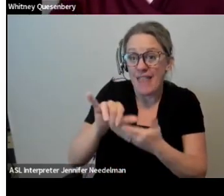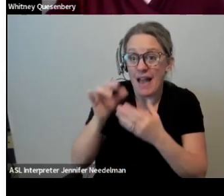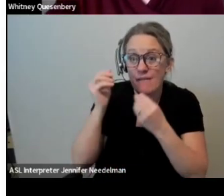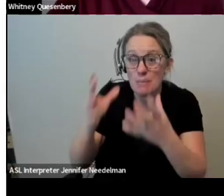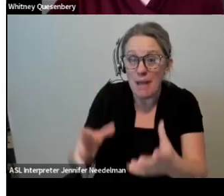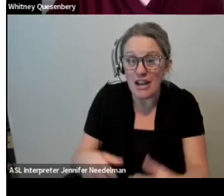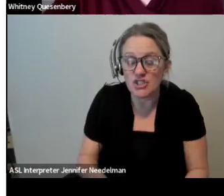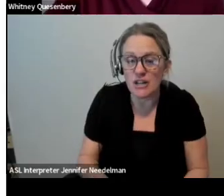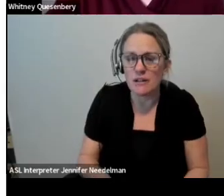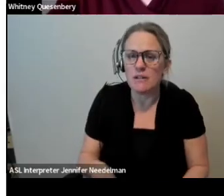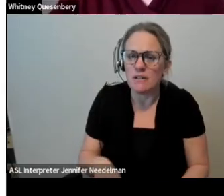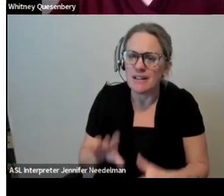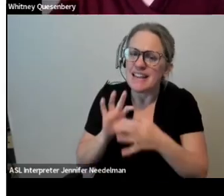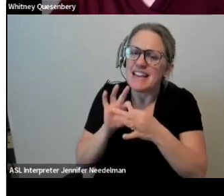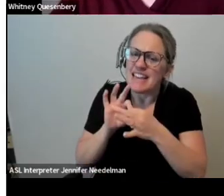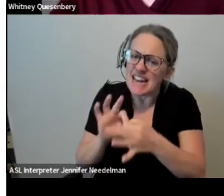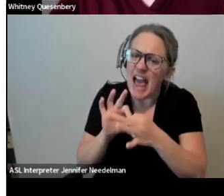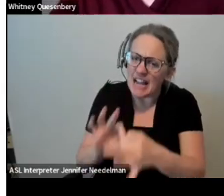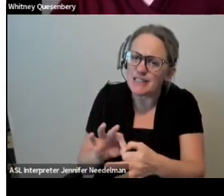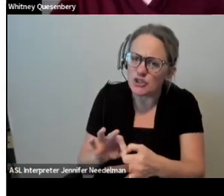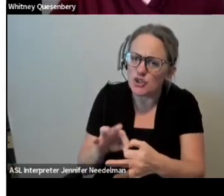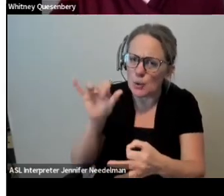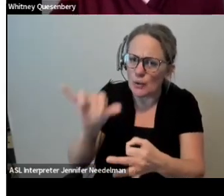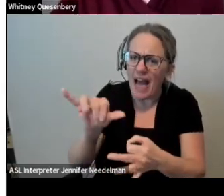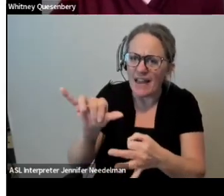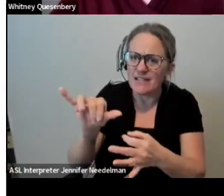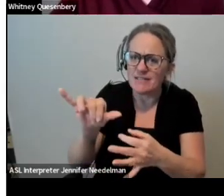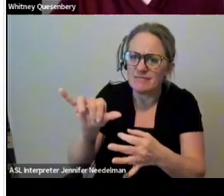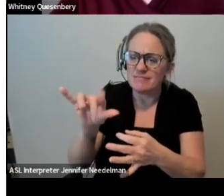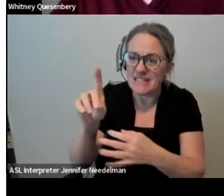but not deeply not engaged in work. Then we had self helpers